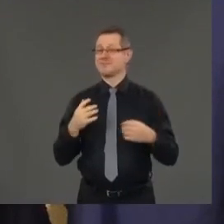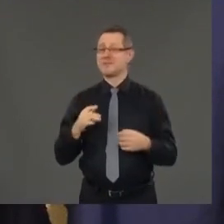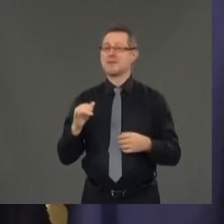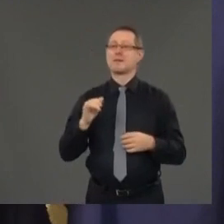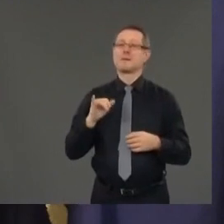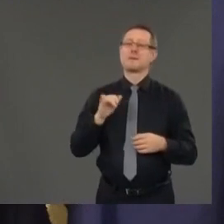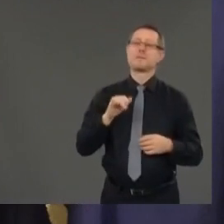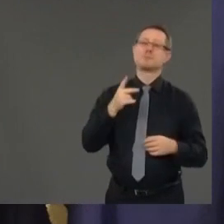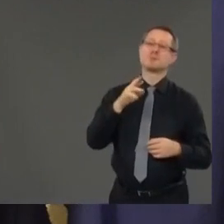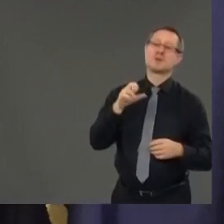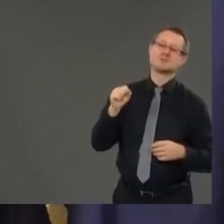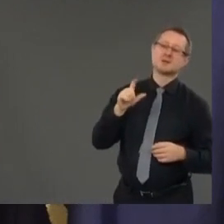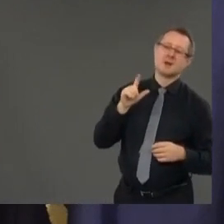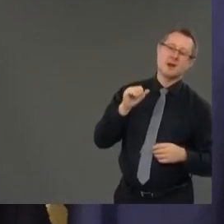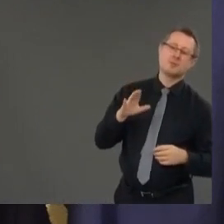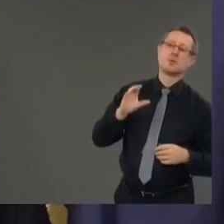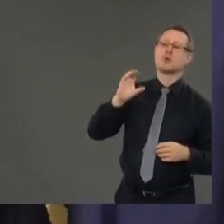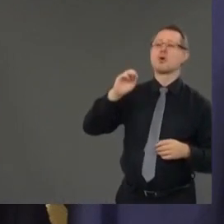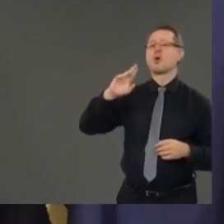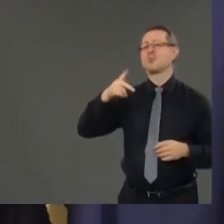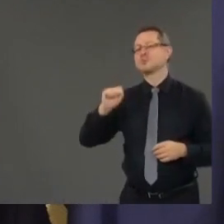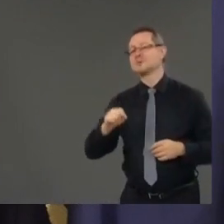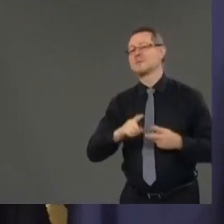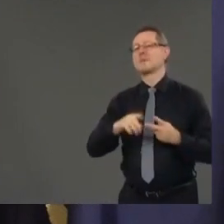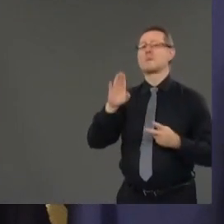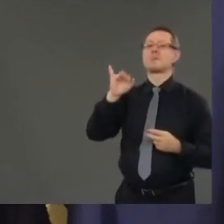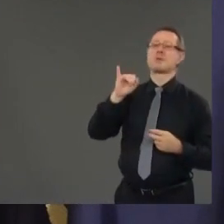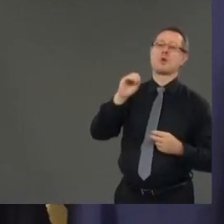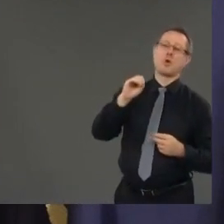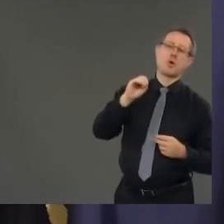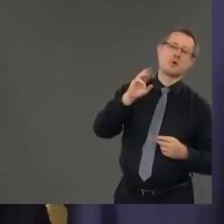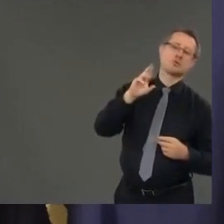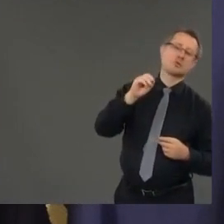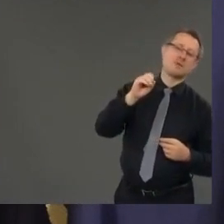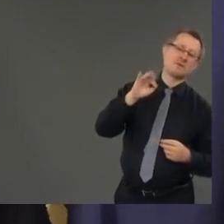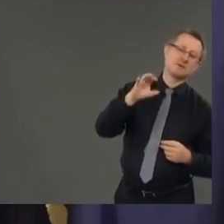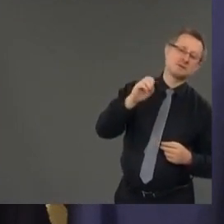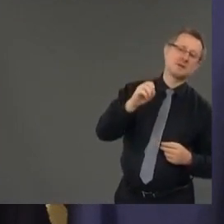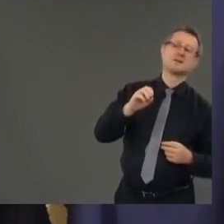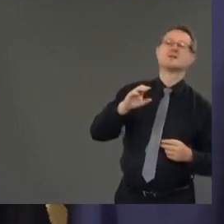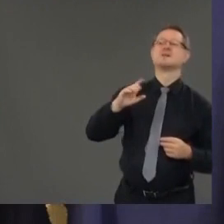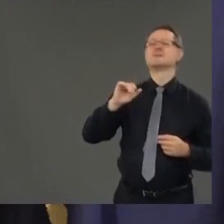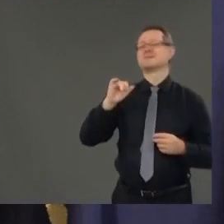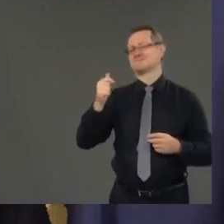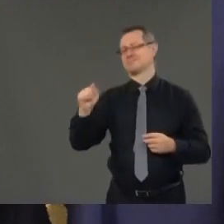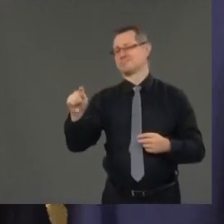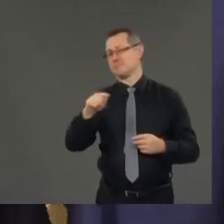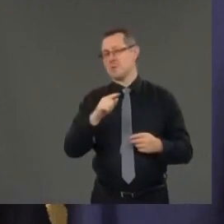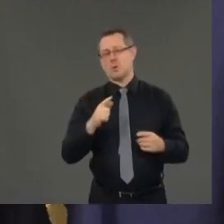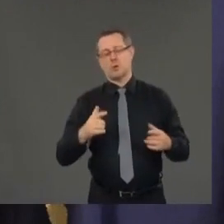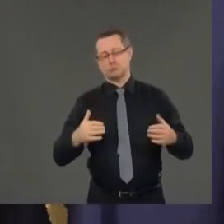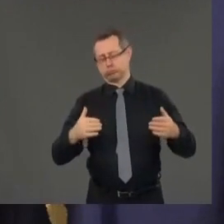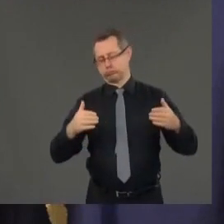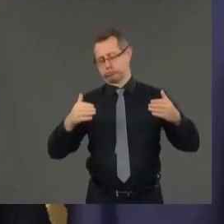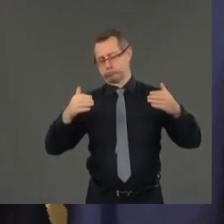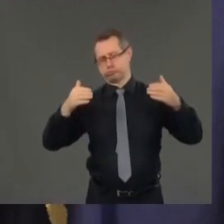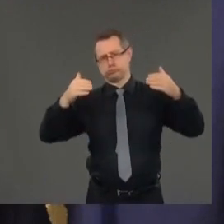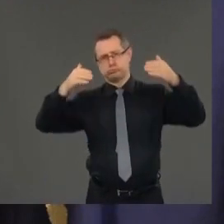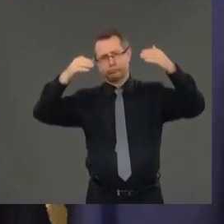LABORATORIES THAT DO NATIONWIDE TESTING, QUEST, LABCORP,